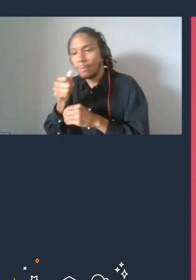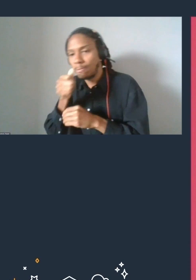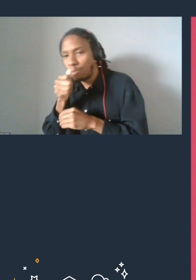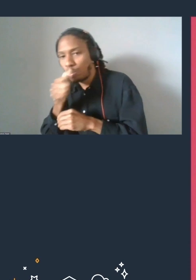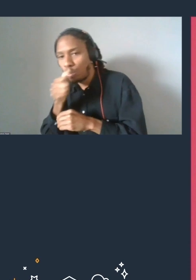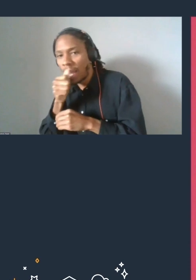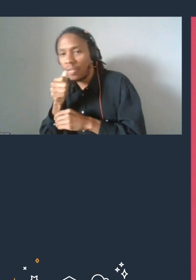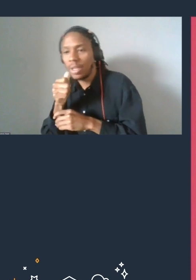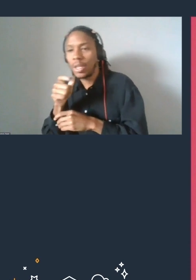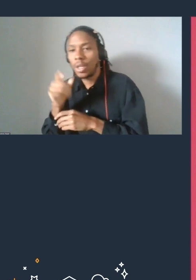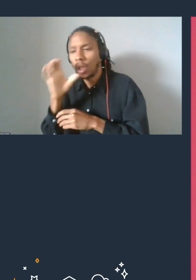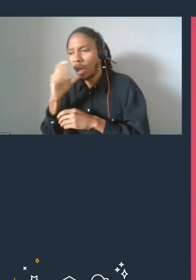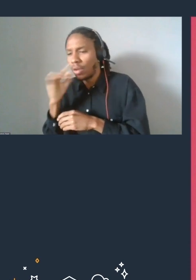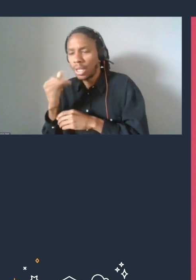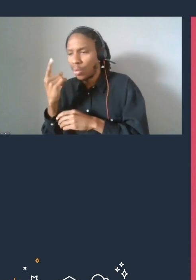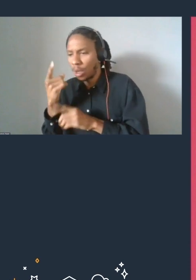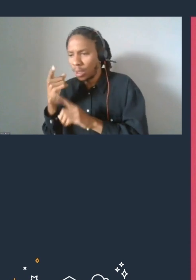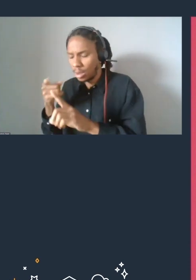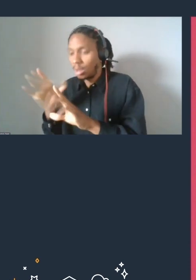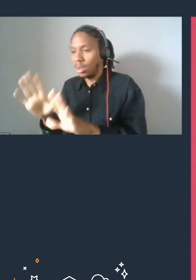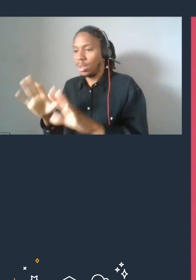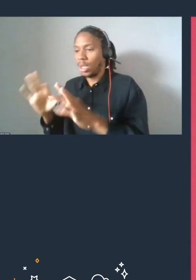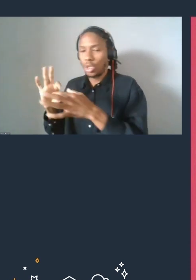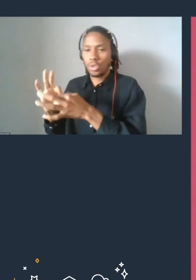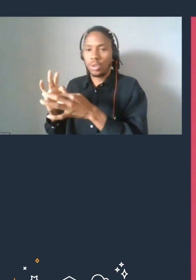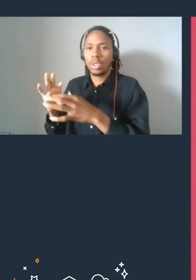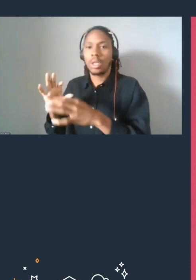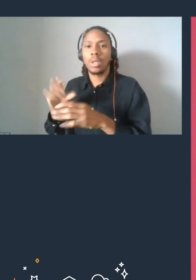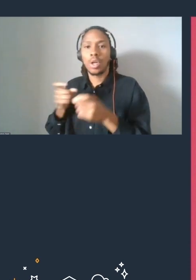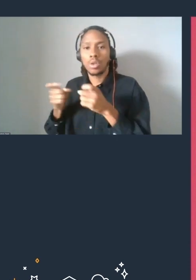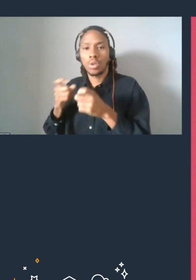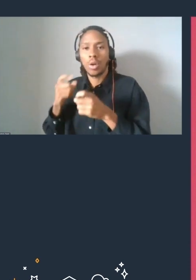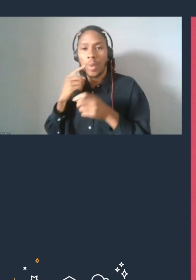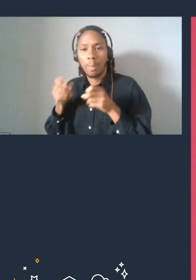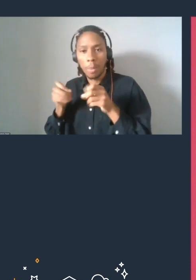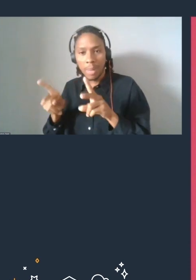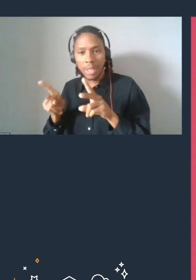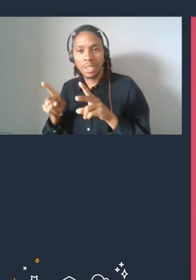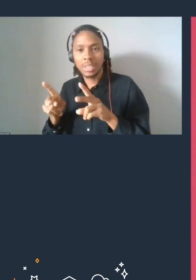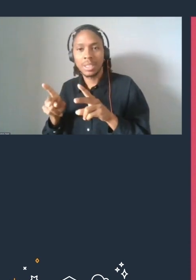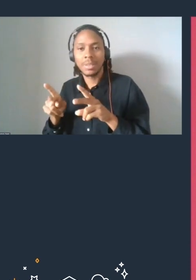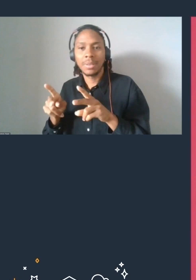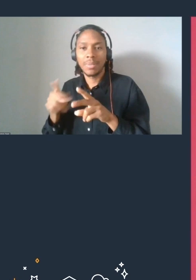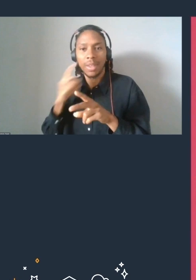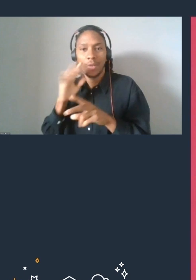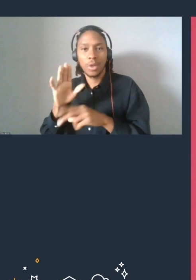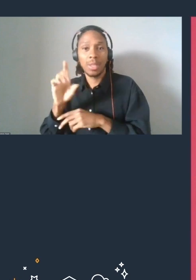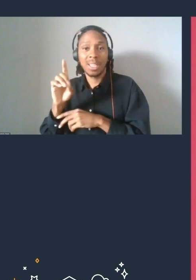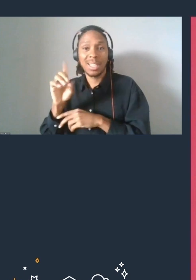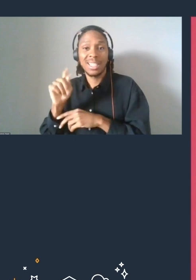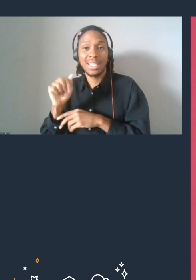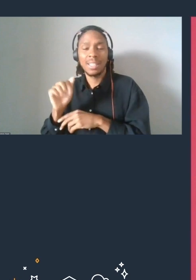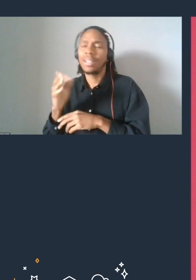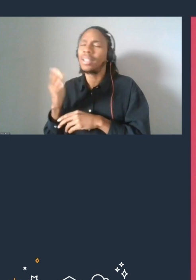sort of point of control for permissions to your data. So Shakhi, maybe tell us a little bit about